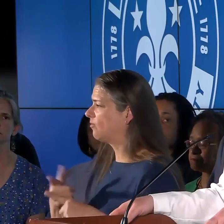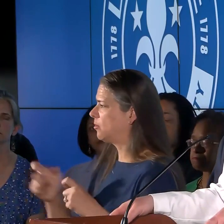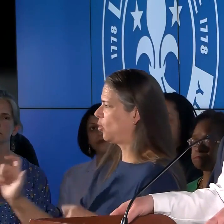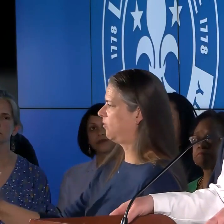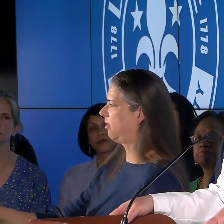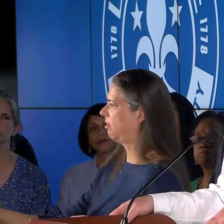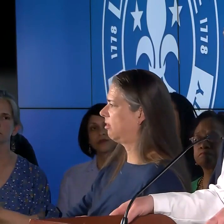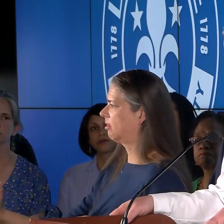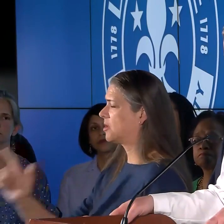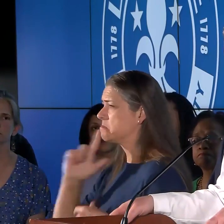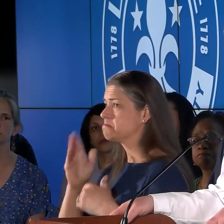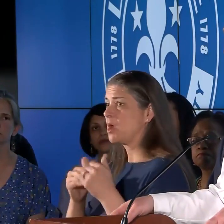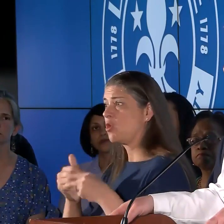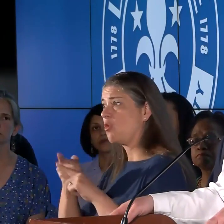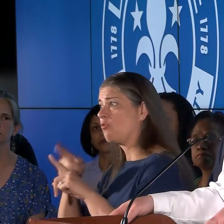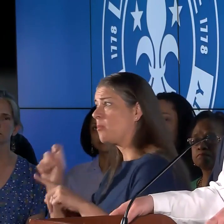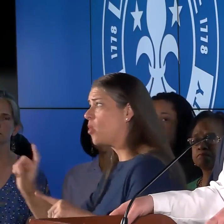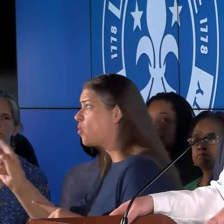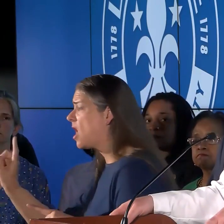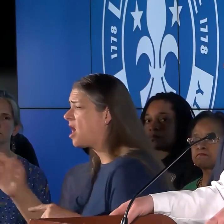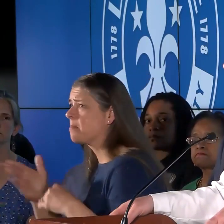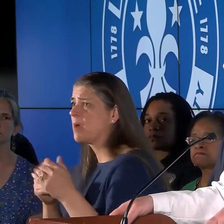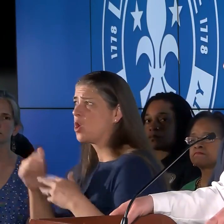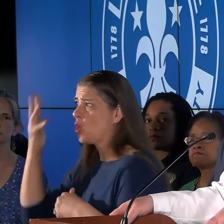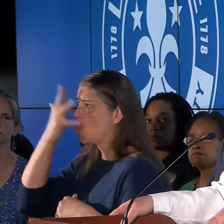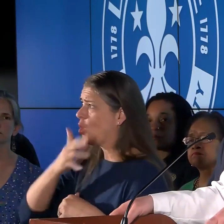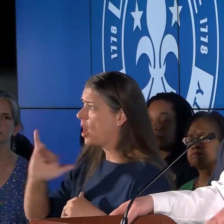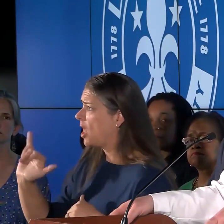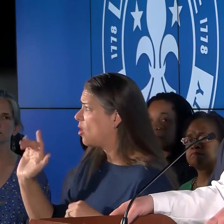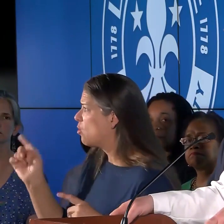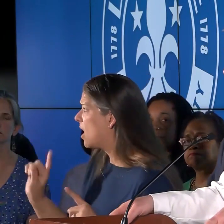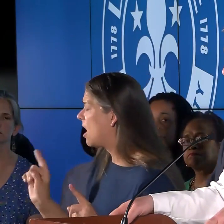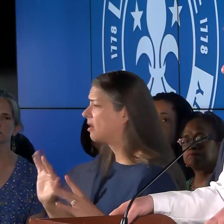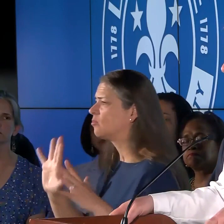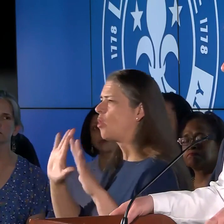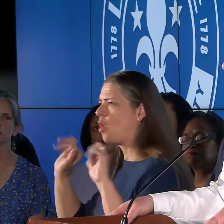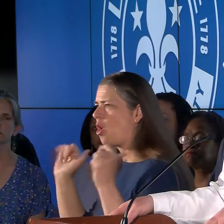matter where we come from, it does not matter who we look like we are all part of Louisville,